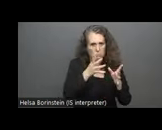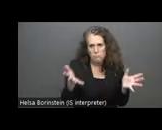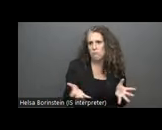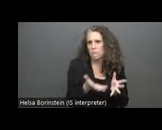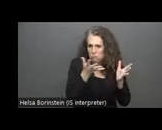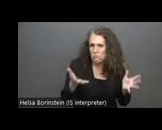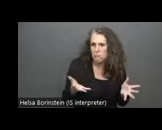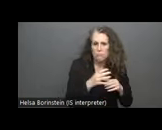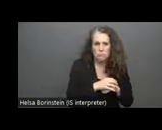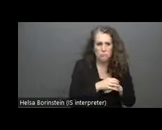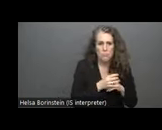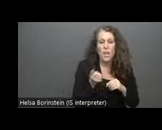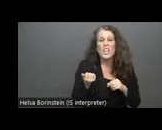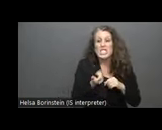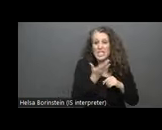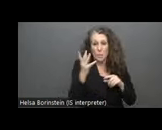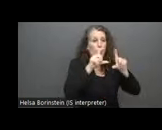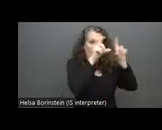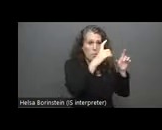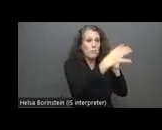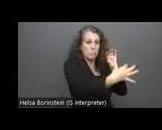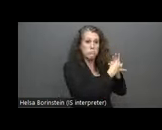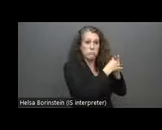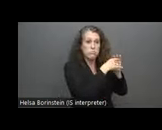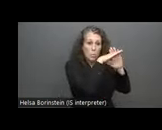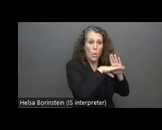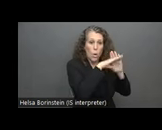seeker. 14:55:47 the work on some to shake.